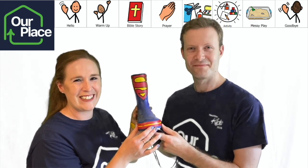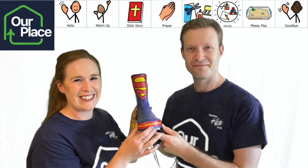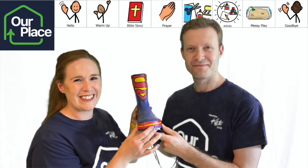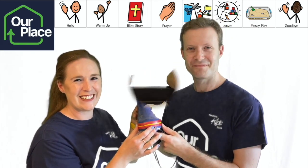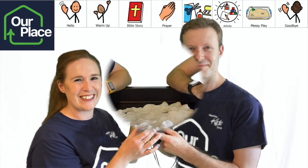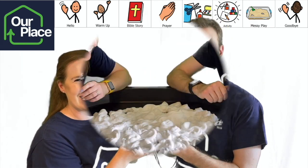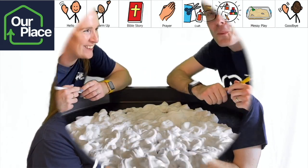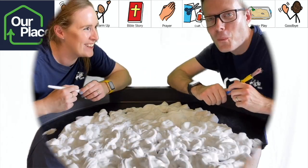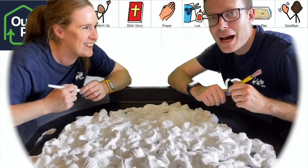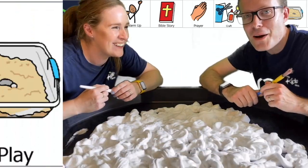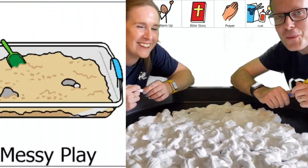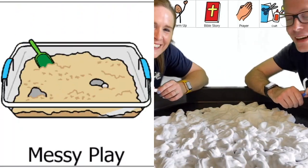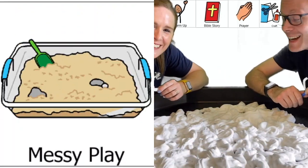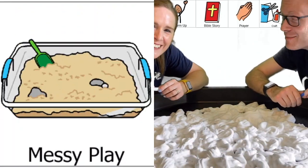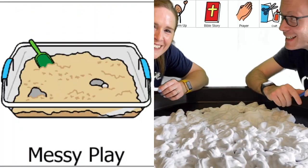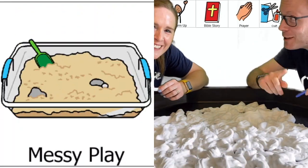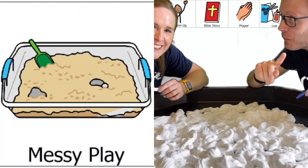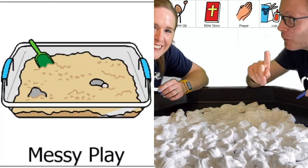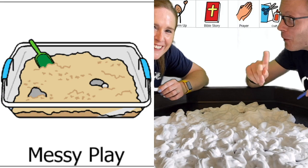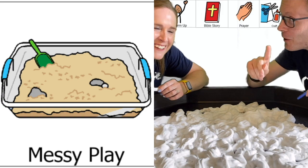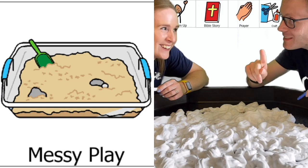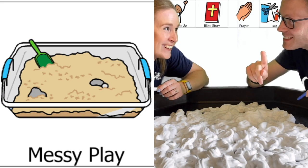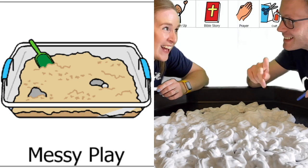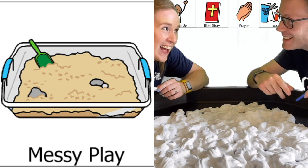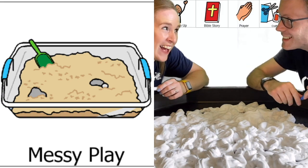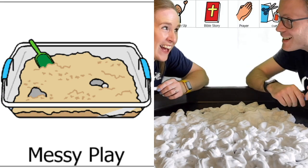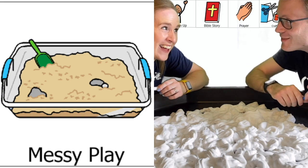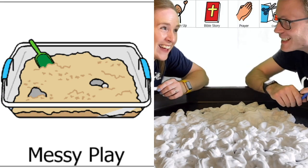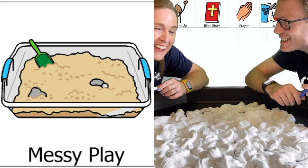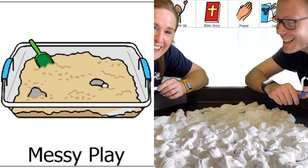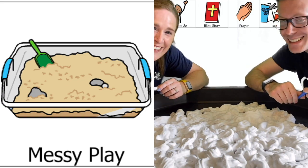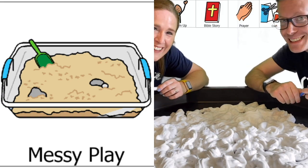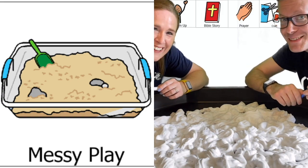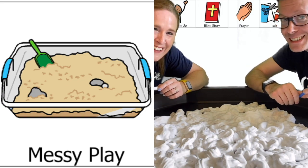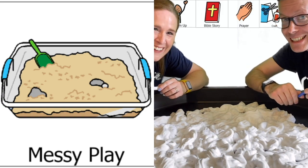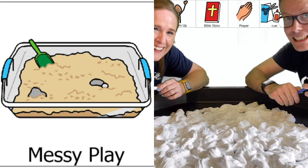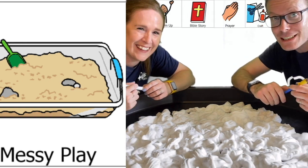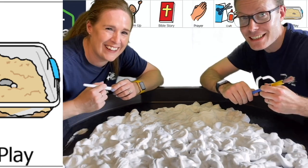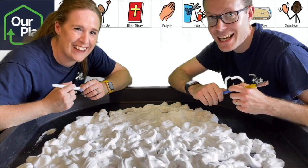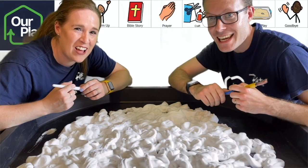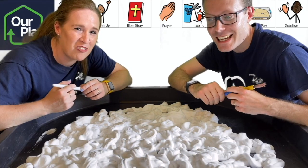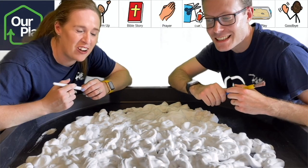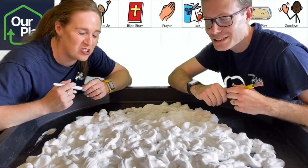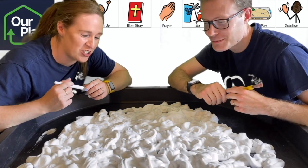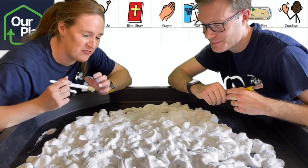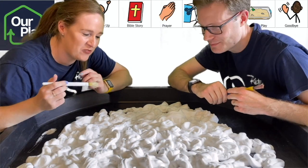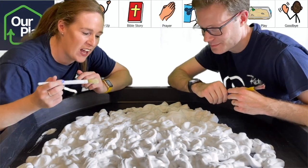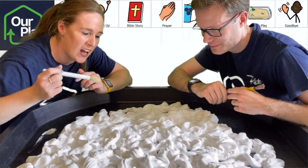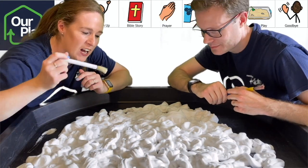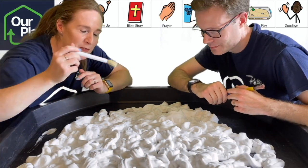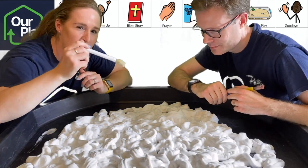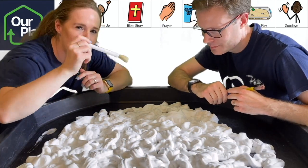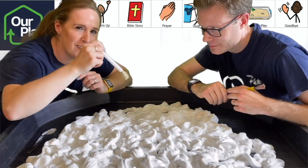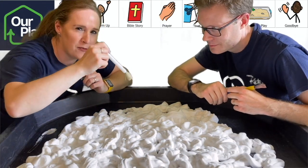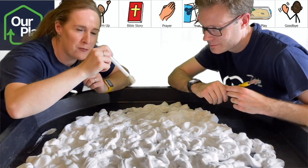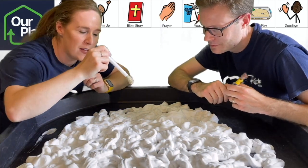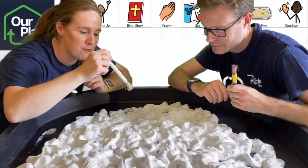Wow Amy what is our messy activity today well john I'm gonna use my paintbrush